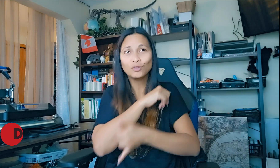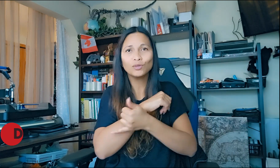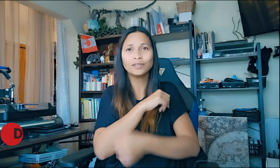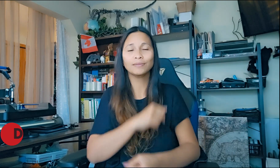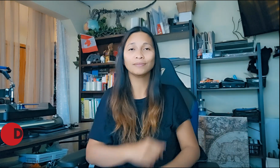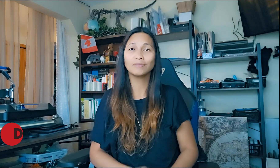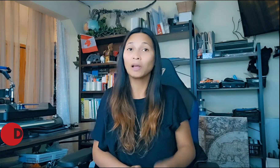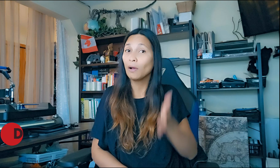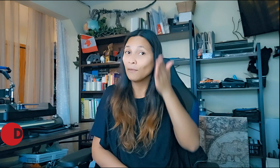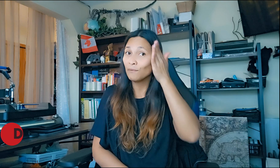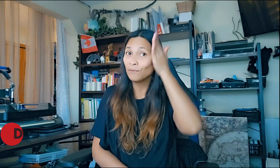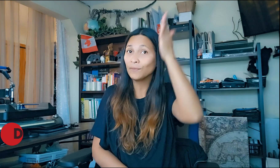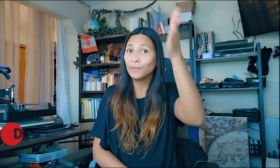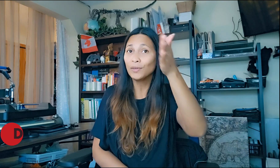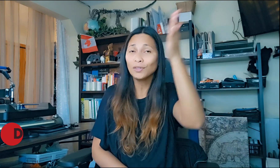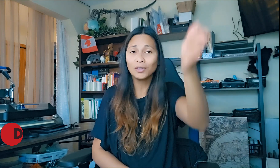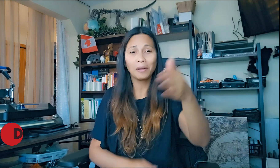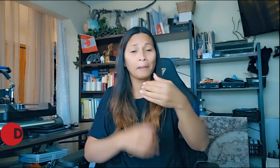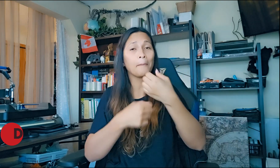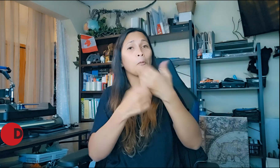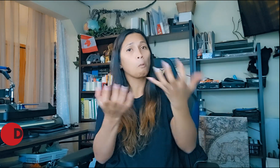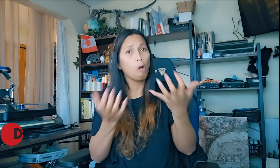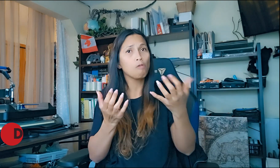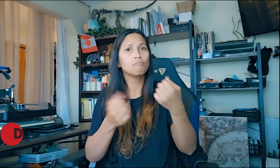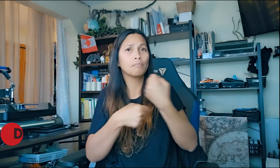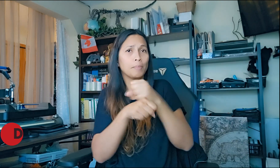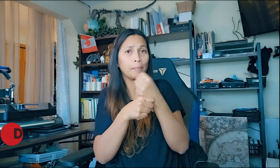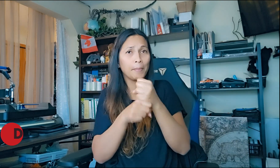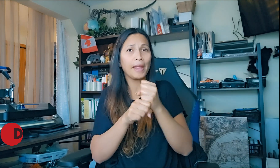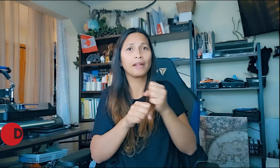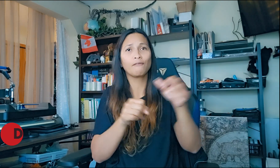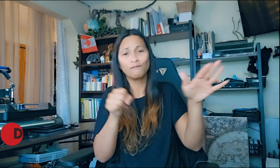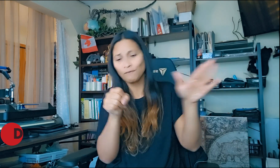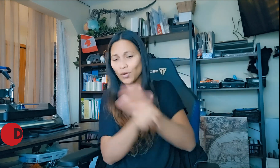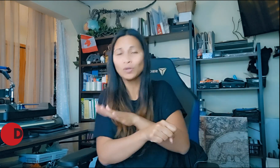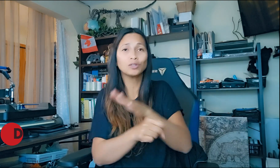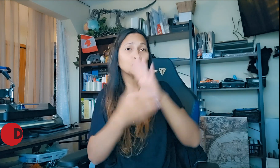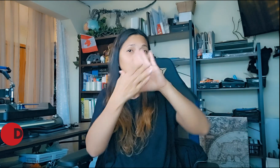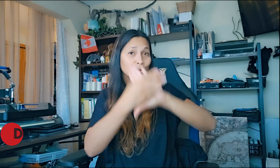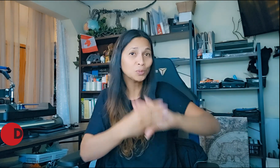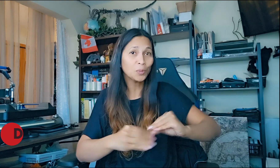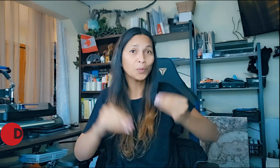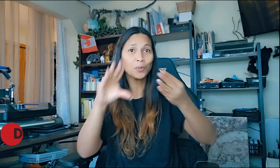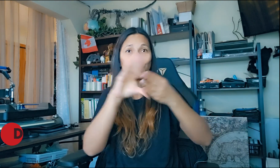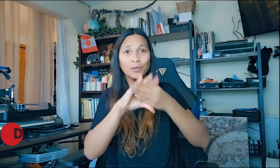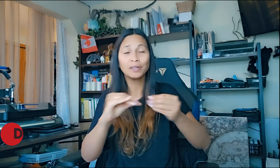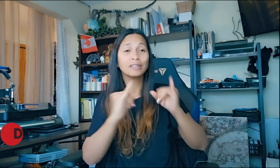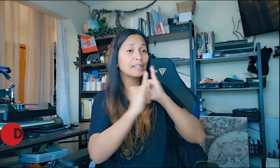In the future I would like to make a full story, interview elders,